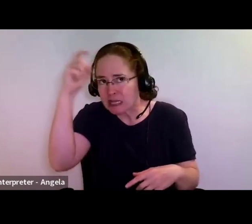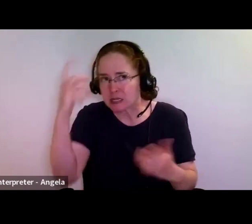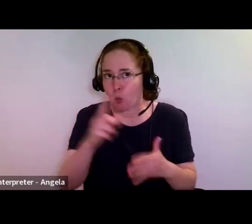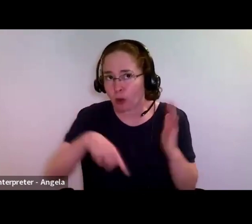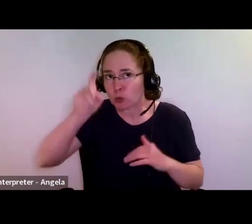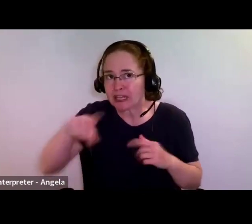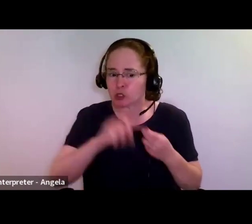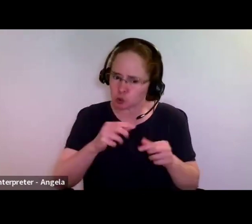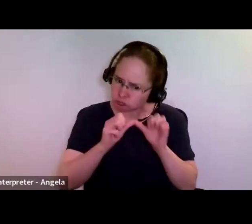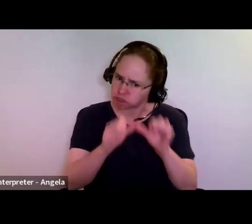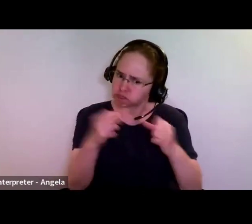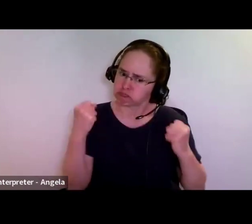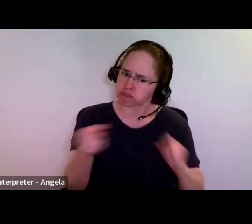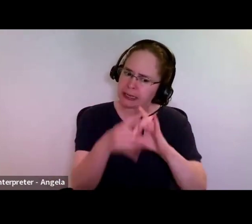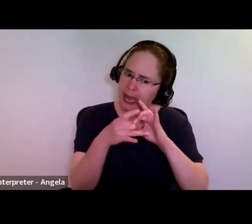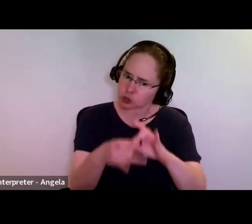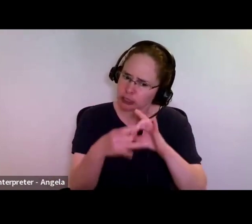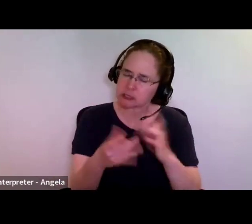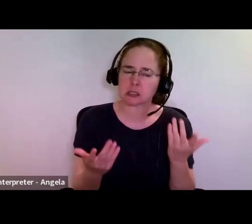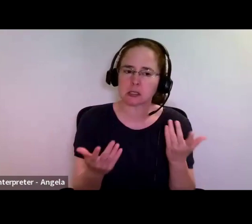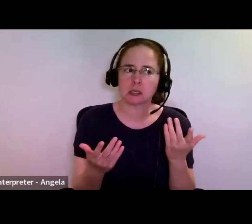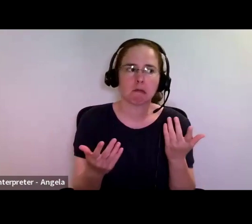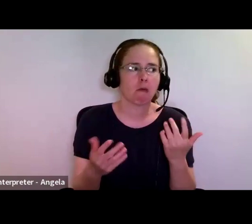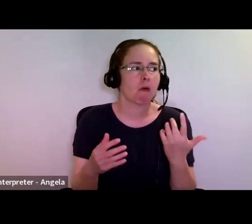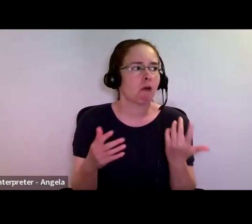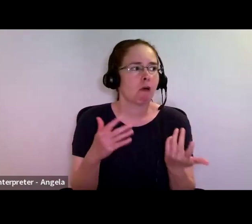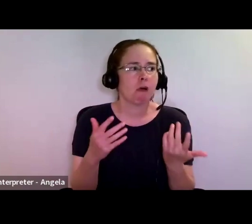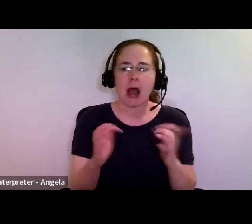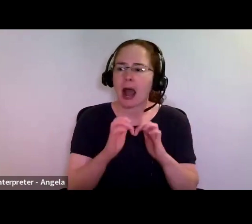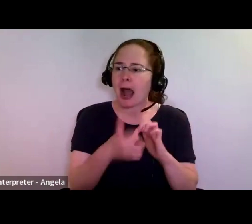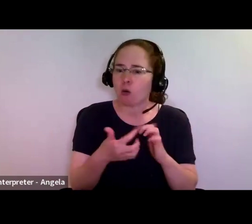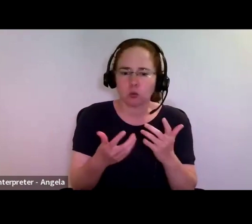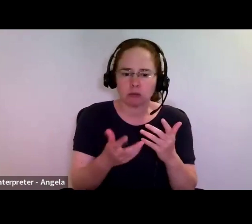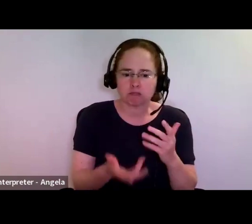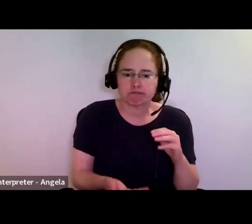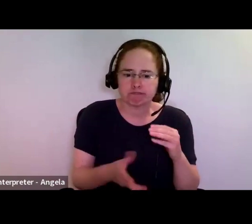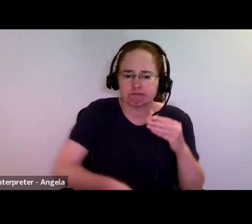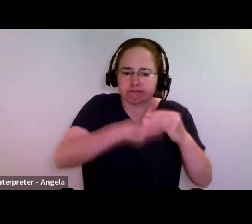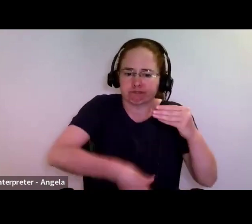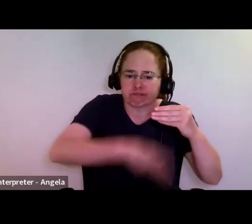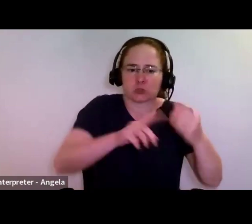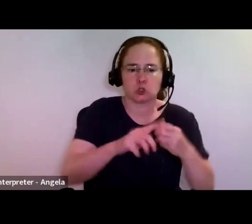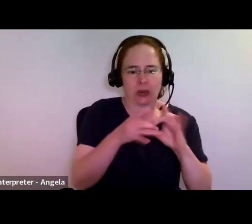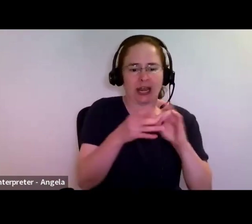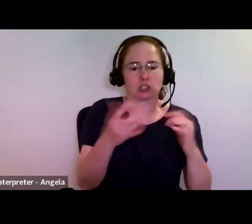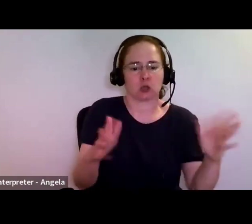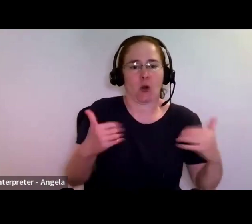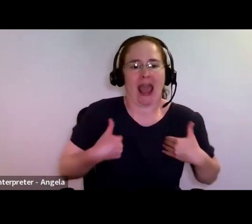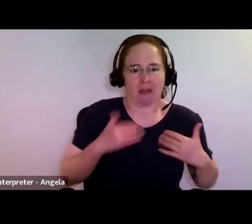these connections, but also, how do we build off of the connections that currently exist? So these amazing